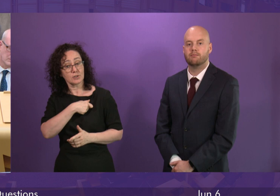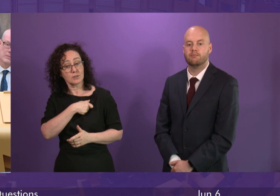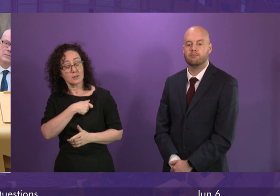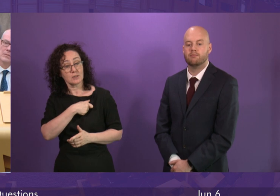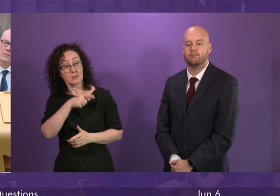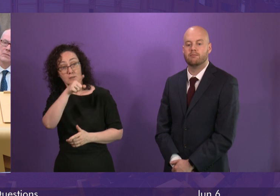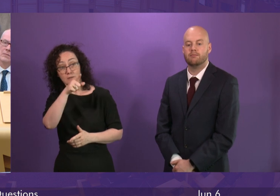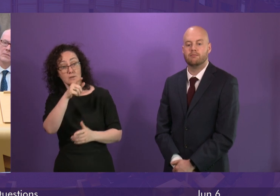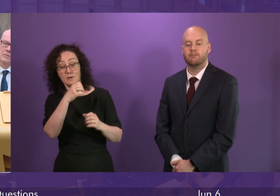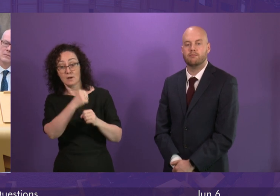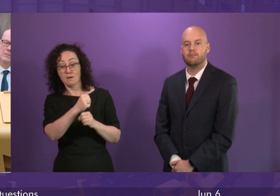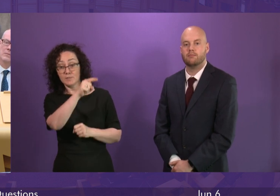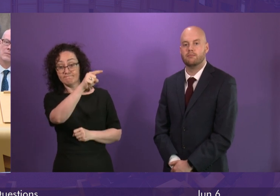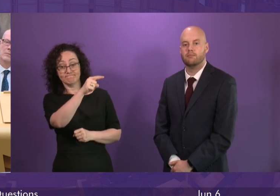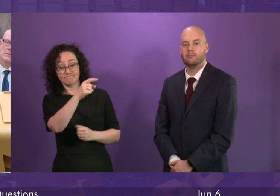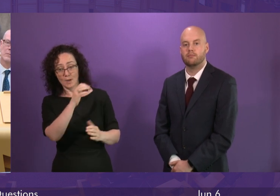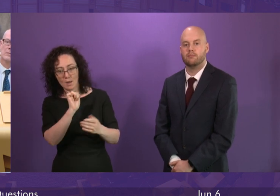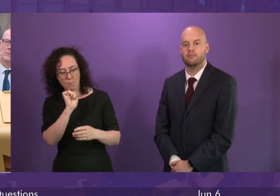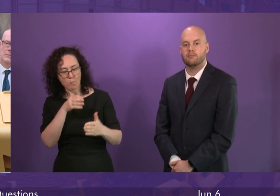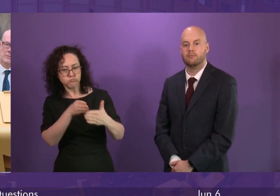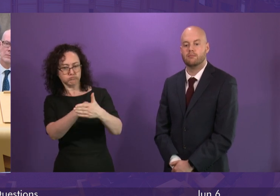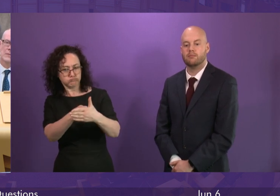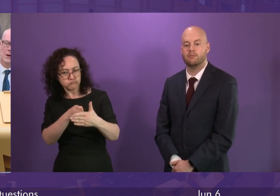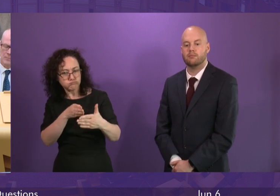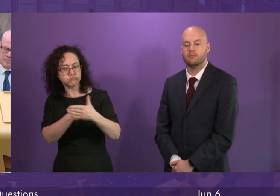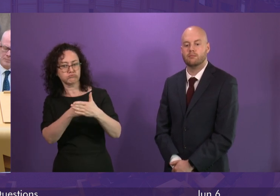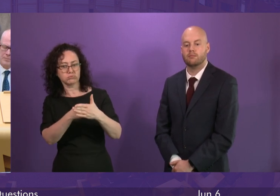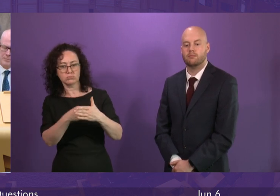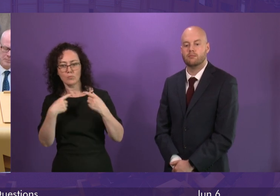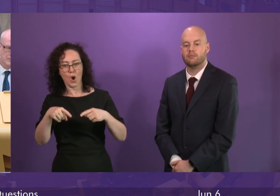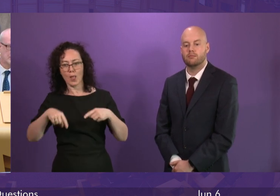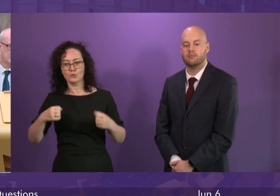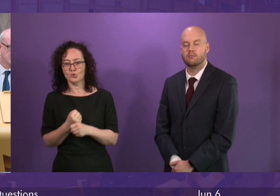given that the Home Office has been continually criticised for creating a hostile environment